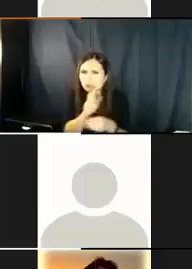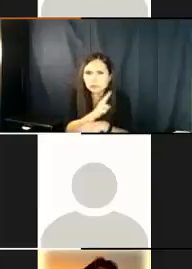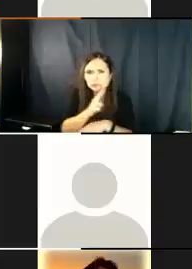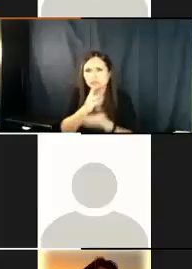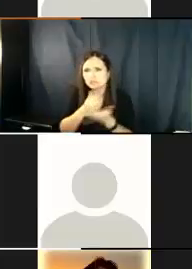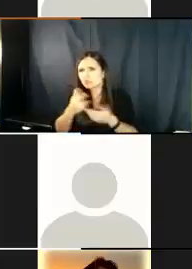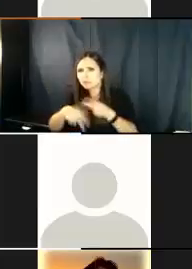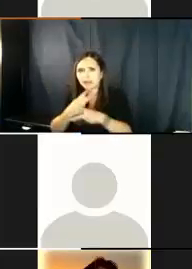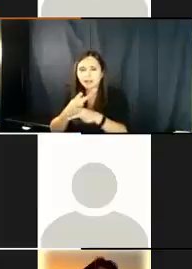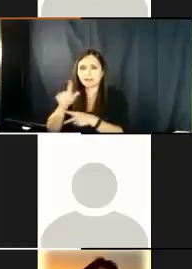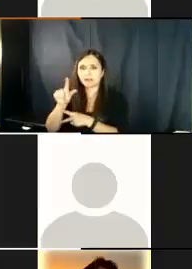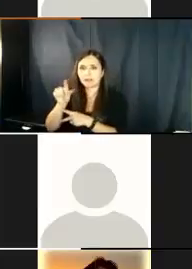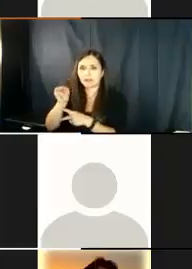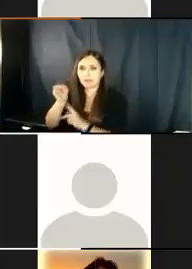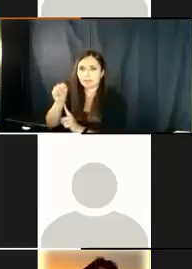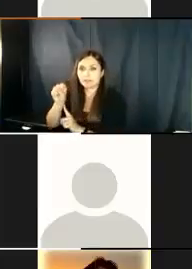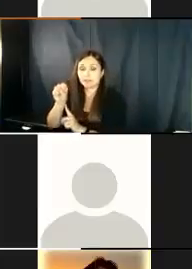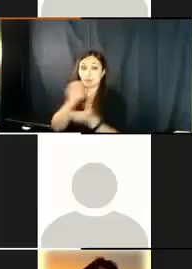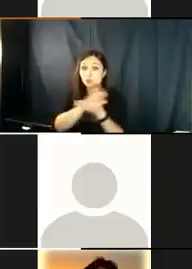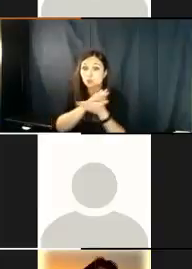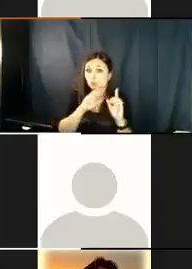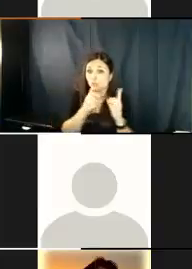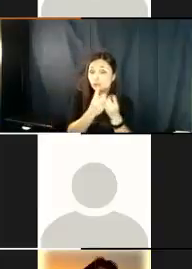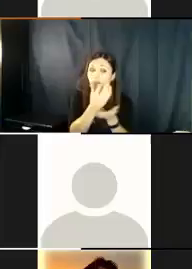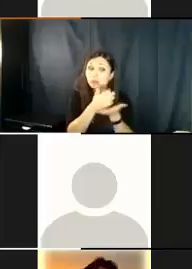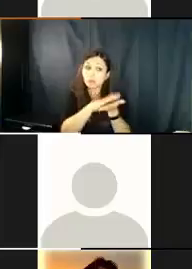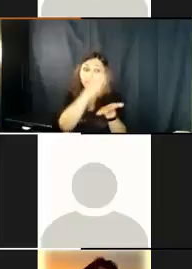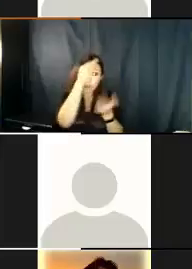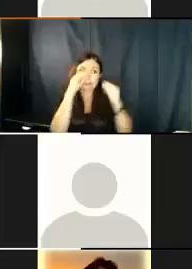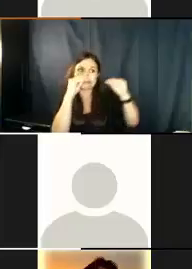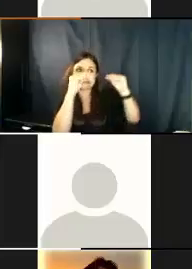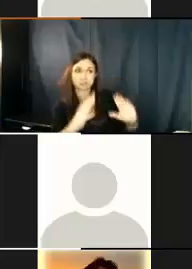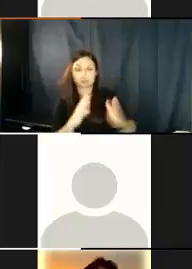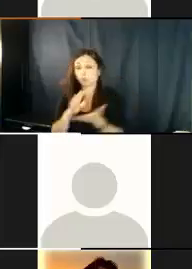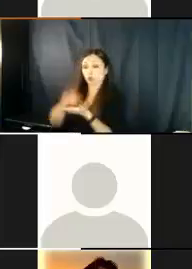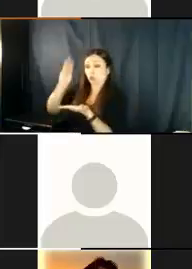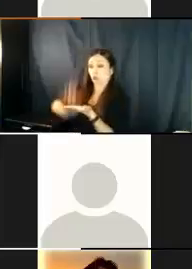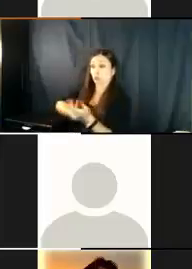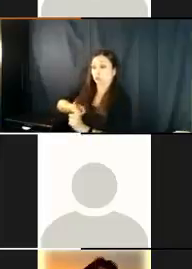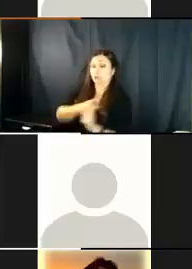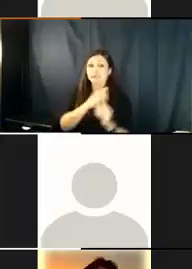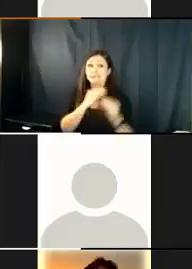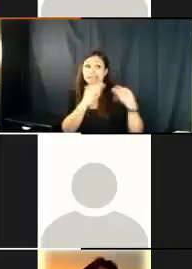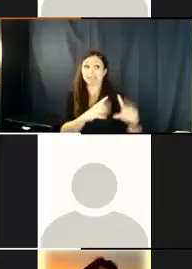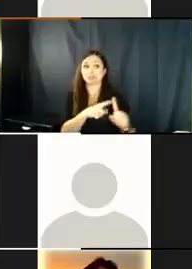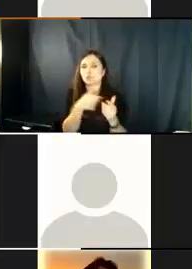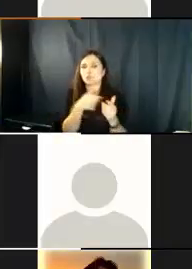There are some school districts that allow teachers to use you know whichever LMS that